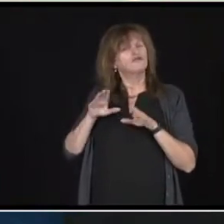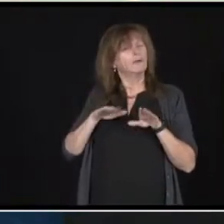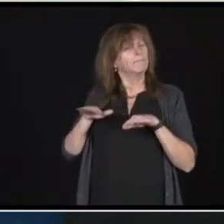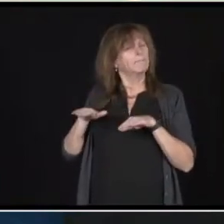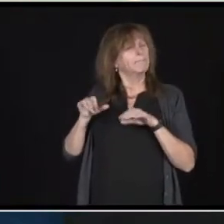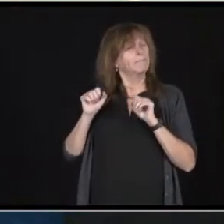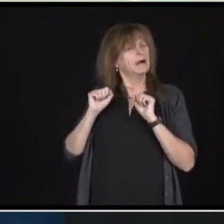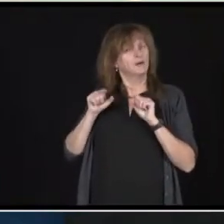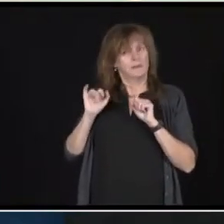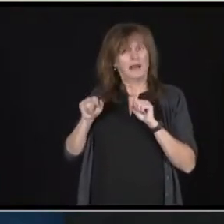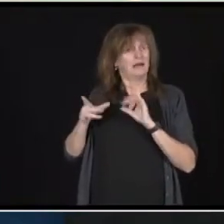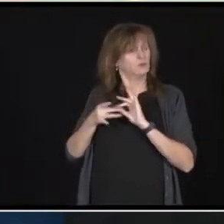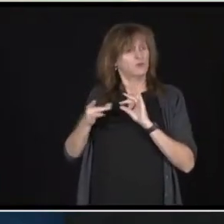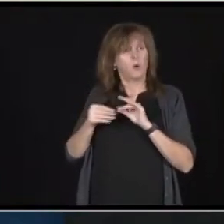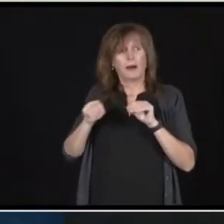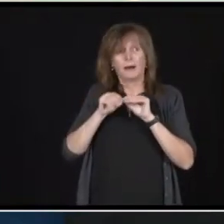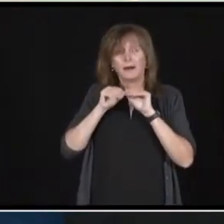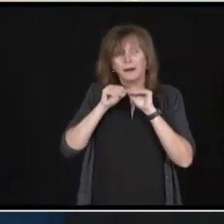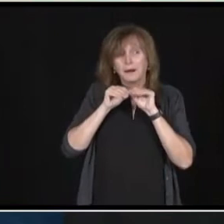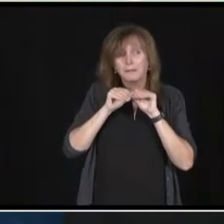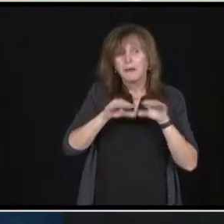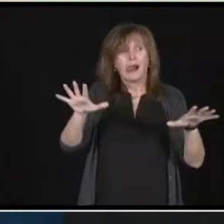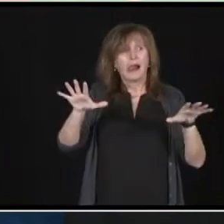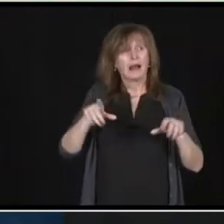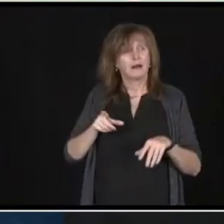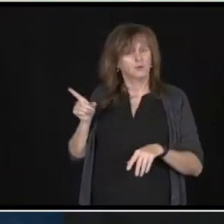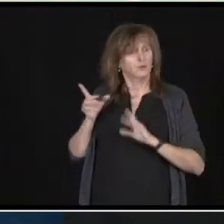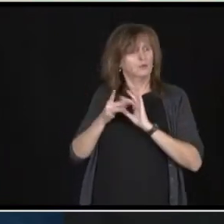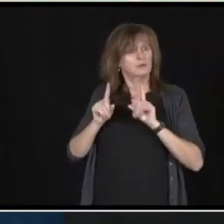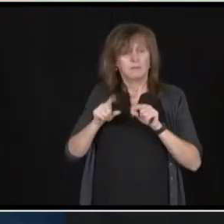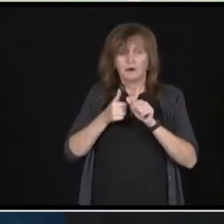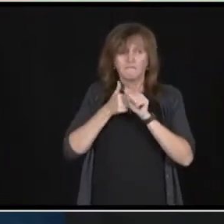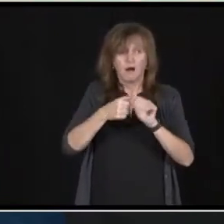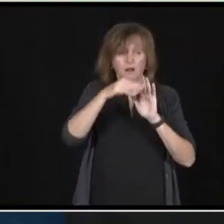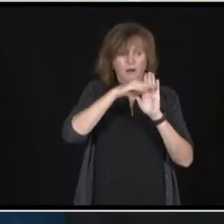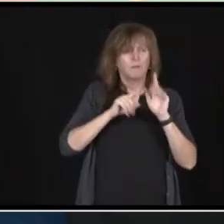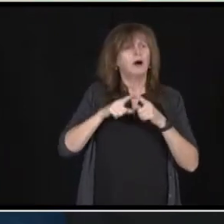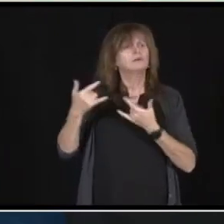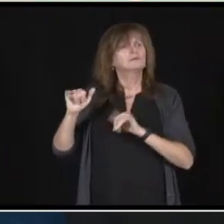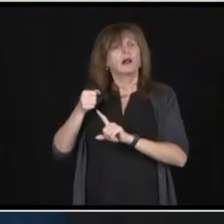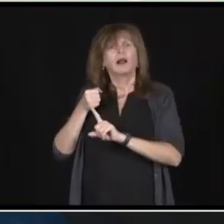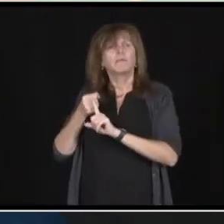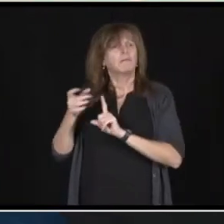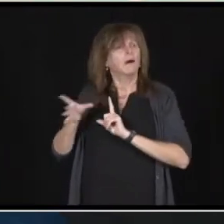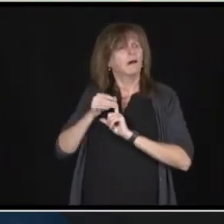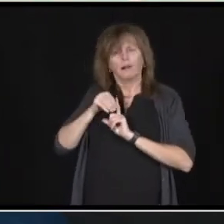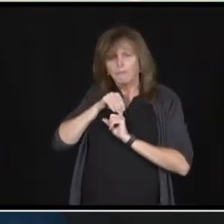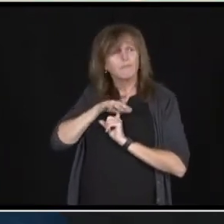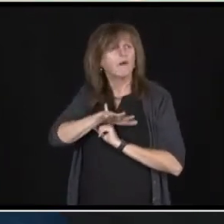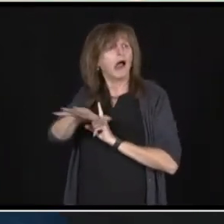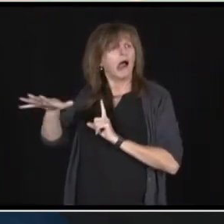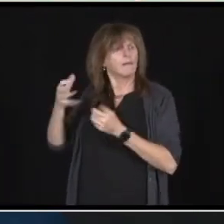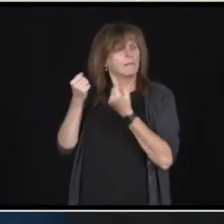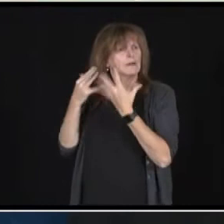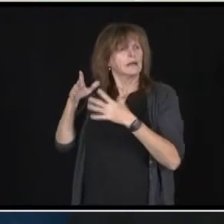to follow-up about that spin studio in Hamilton. This is a pretty big story now. Because the studio says they followed all the